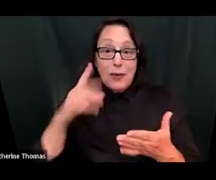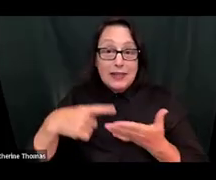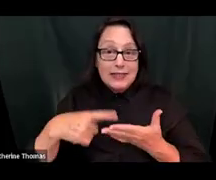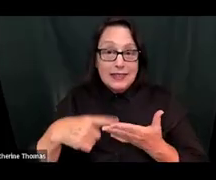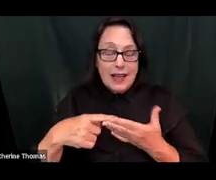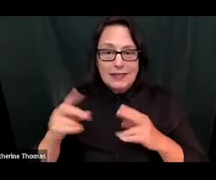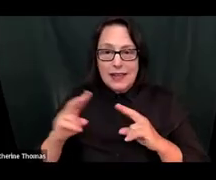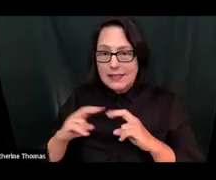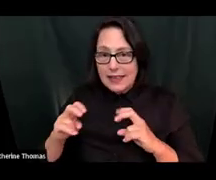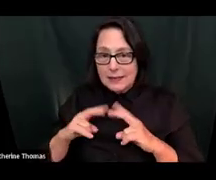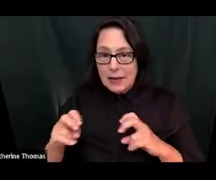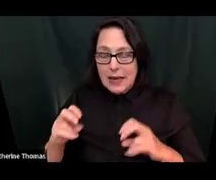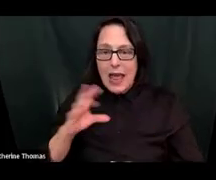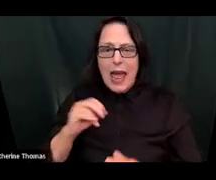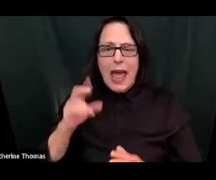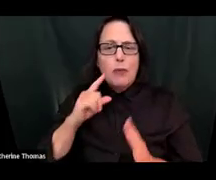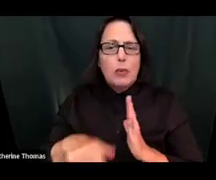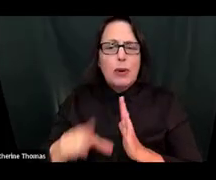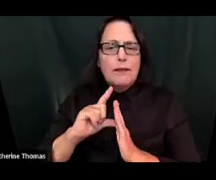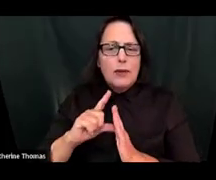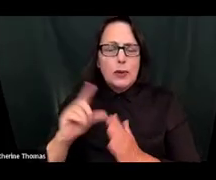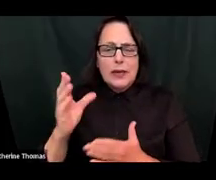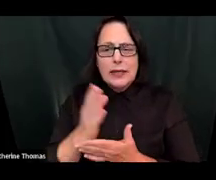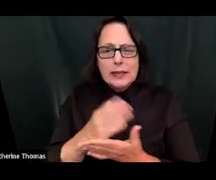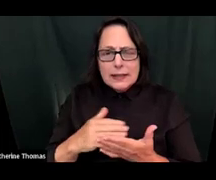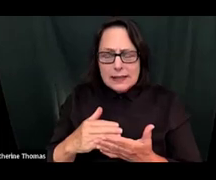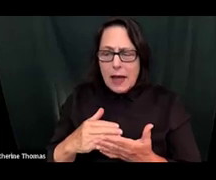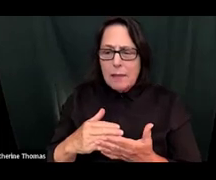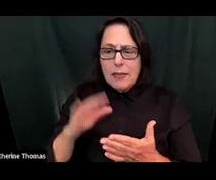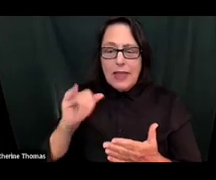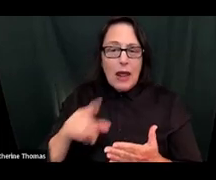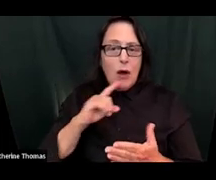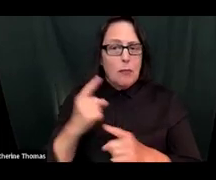to discuss assessment and review some that are appropriate for a child or a